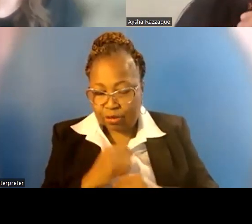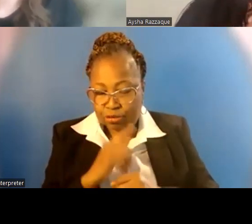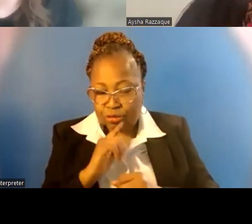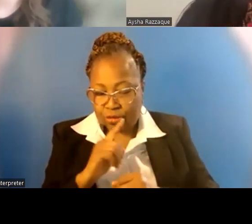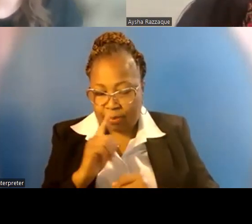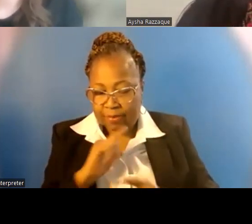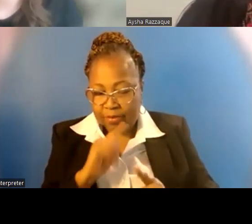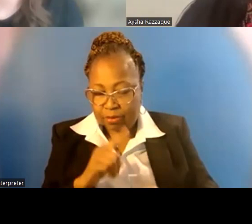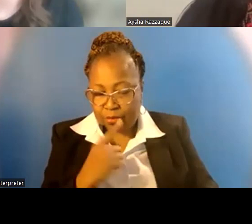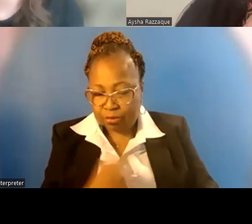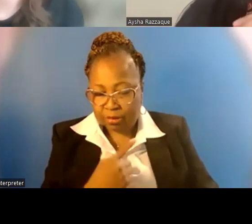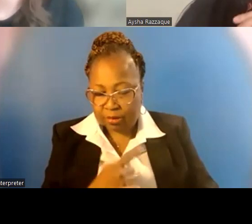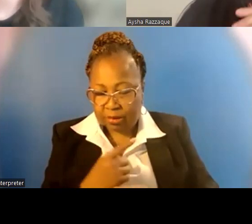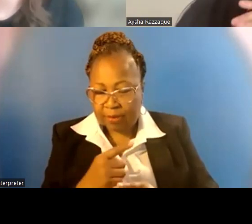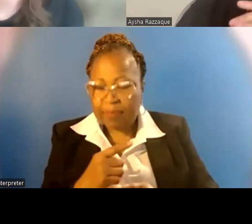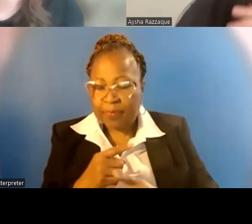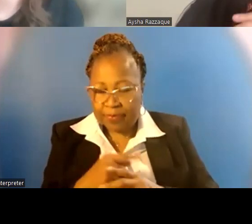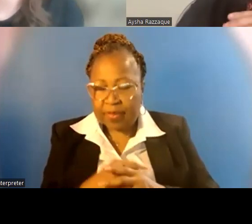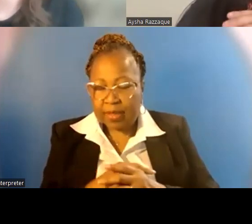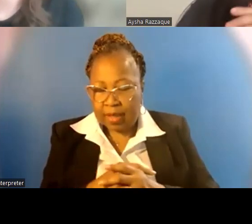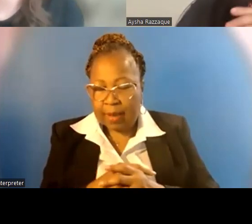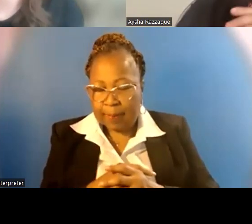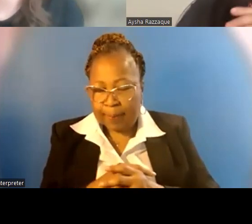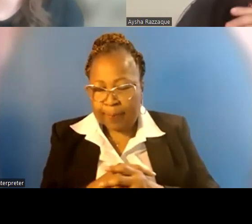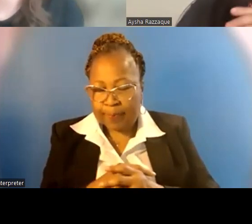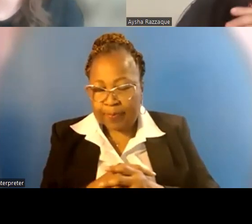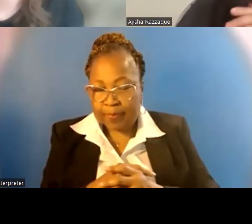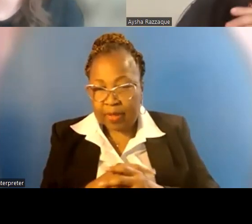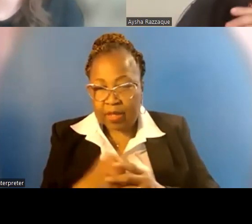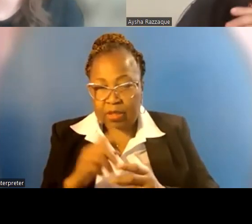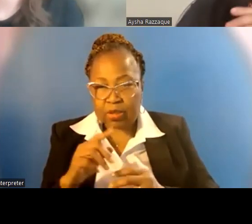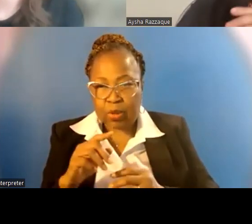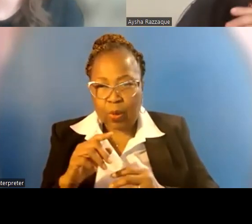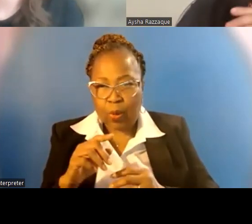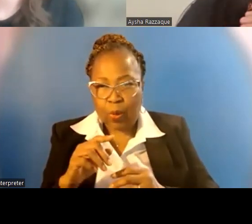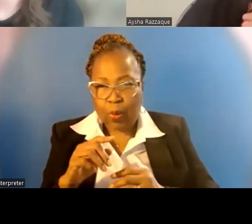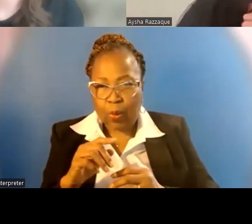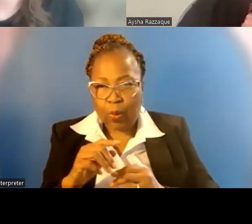Yeah, and another sort of unique thing about our structure